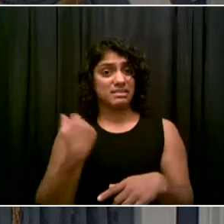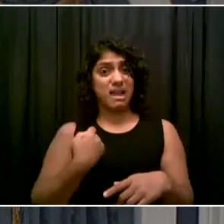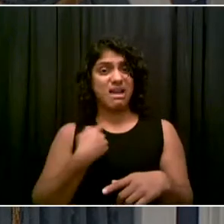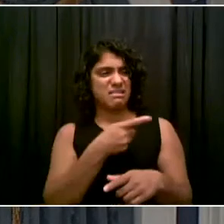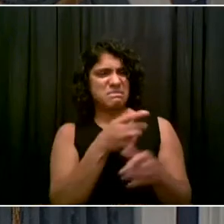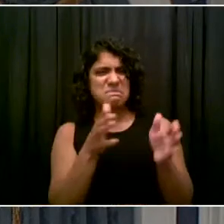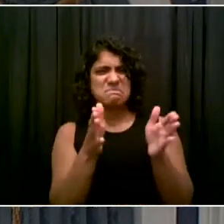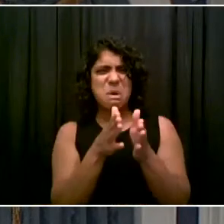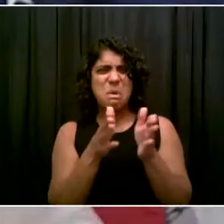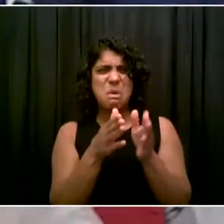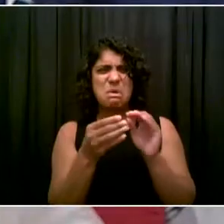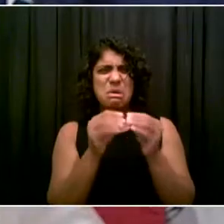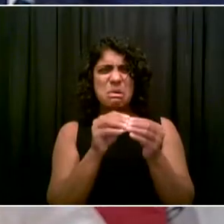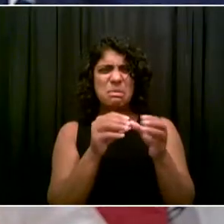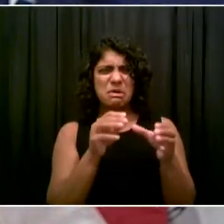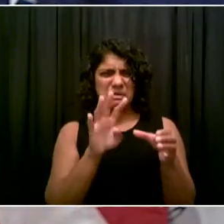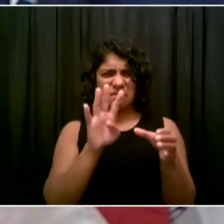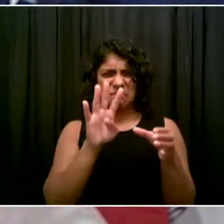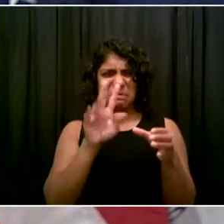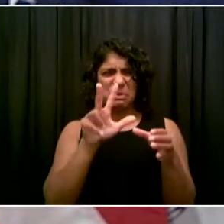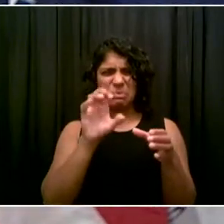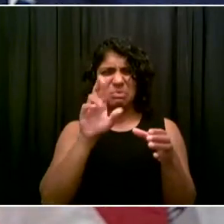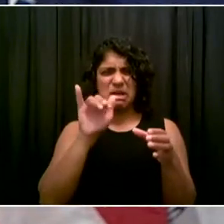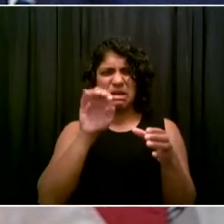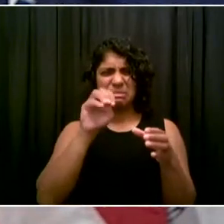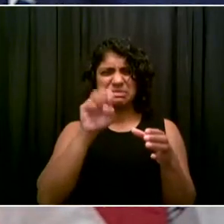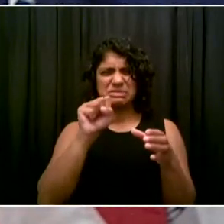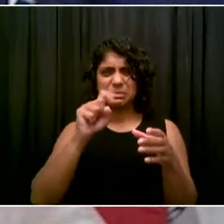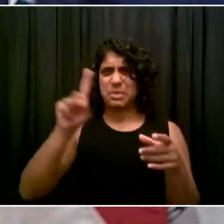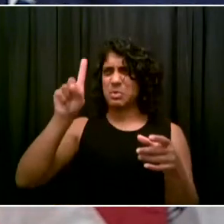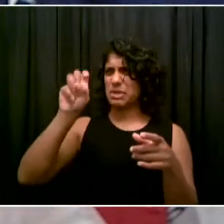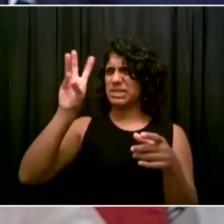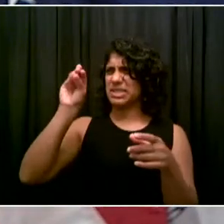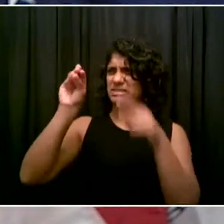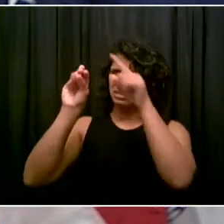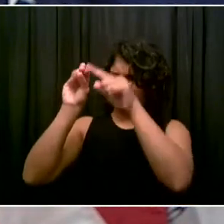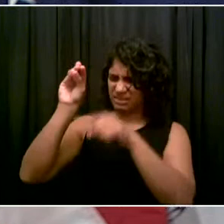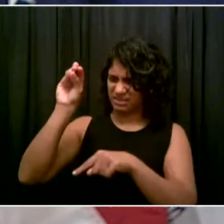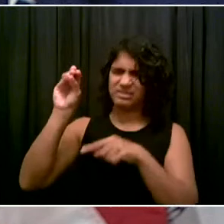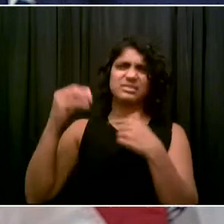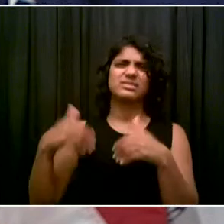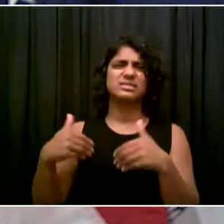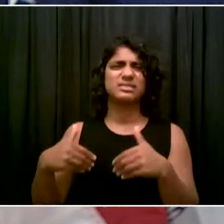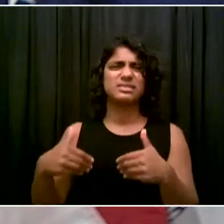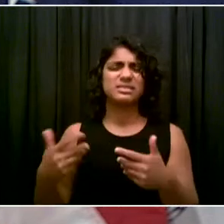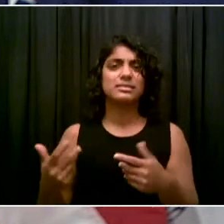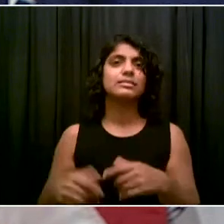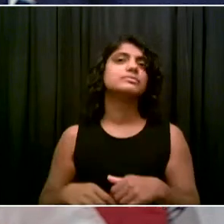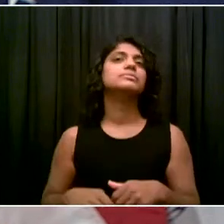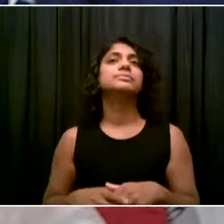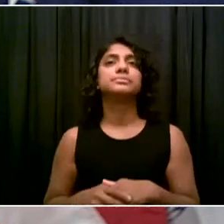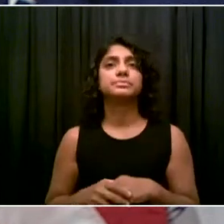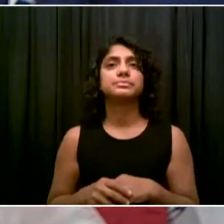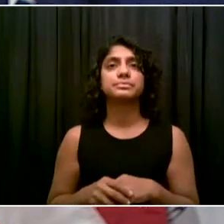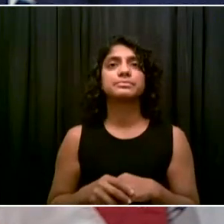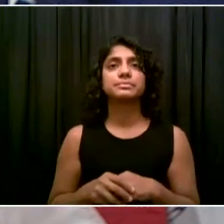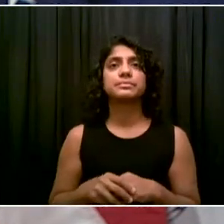PANDEMIC IN CONVERSATION AROUND THE PANDEMIC IS AFFECTING YOUR APPROACH WAX YOU SNUCK